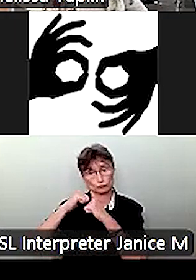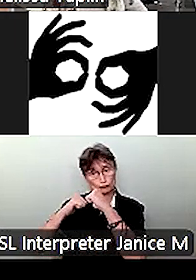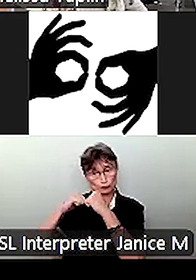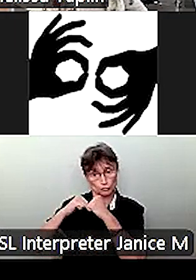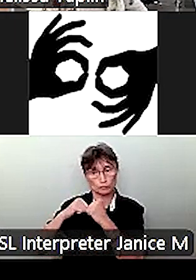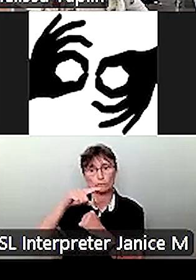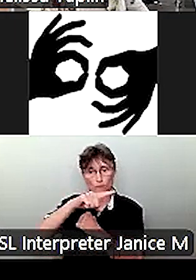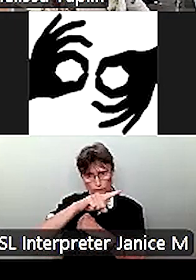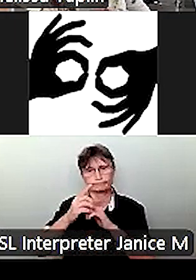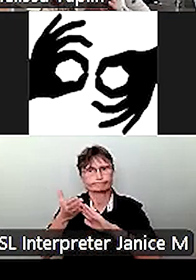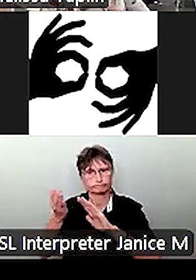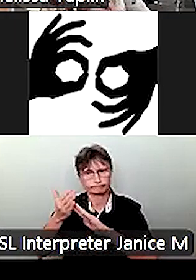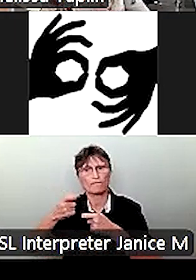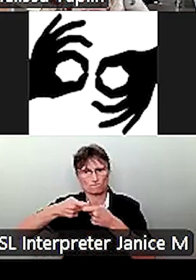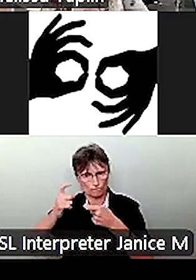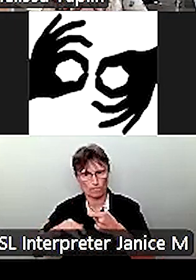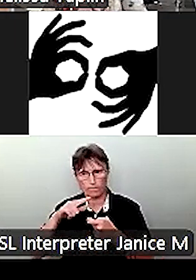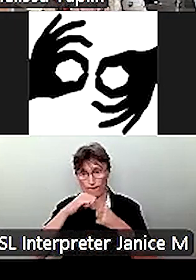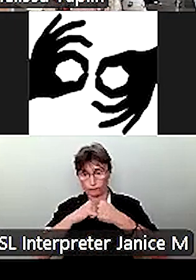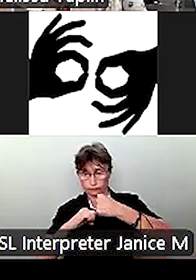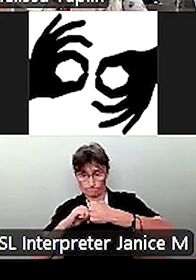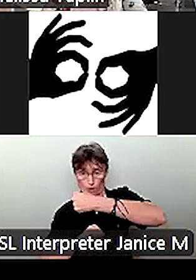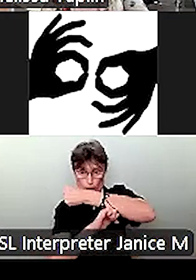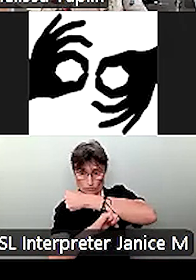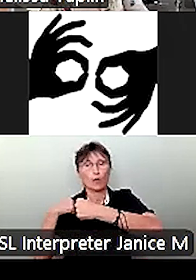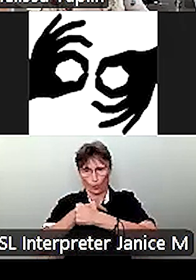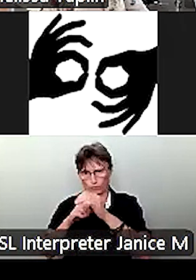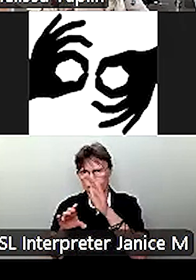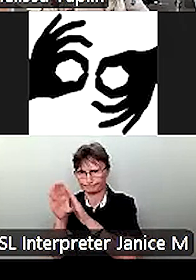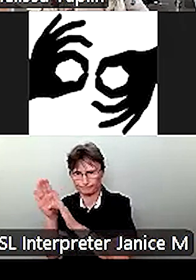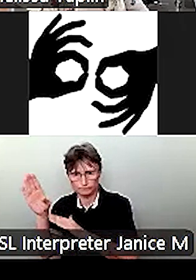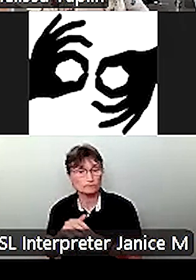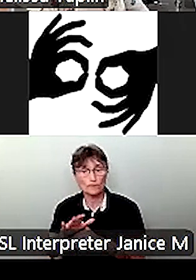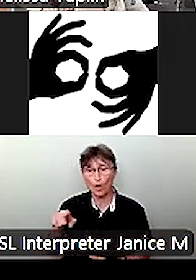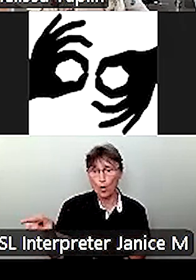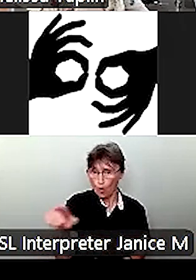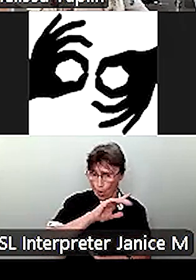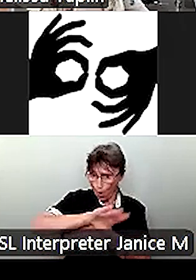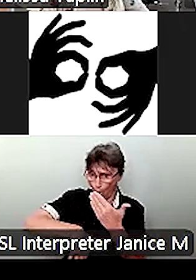designed. You are all individual contributors to aspects of the strategy as applicants and